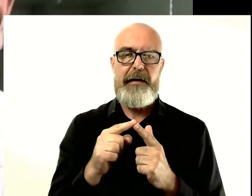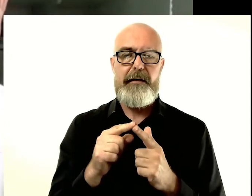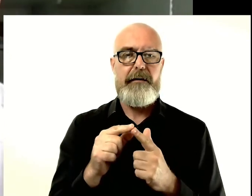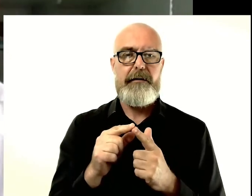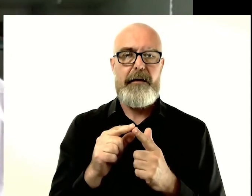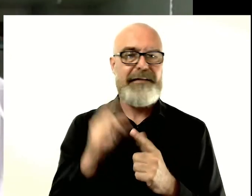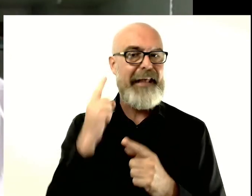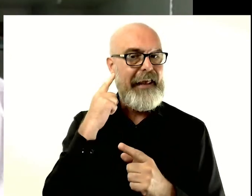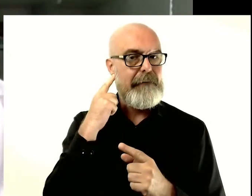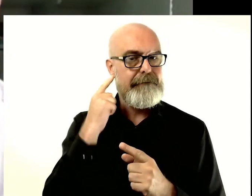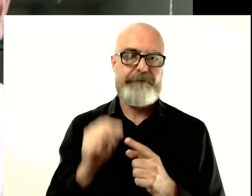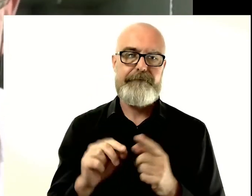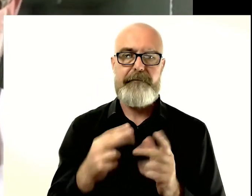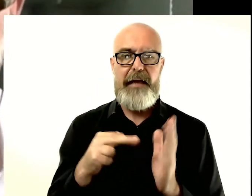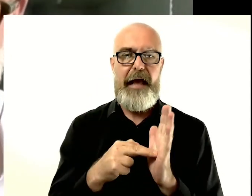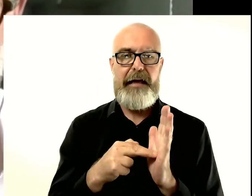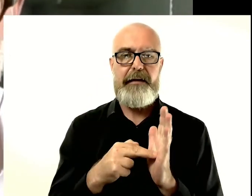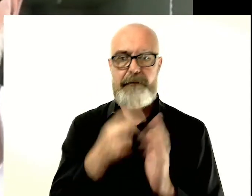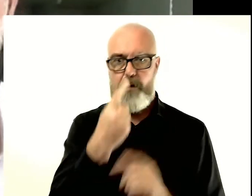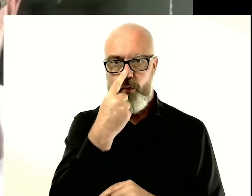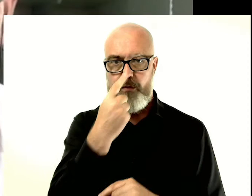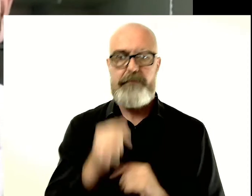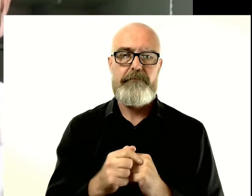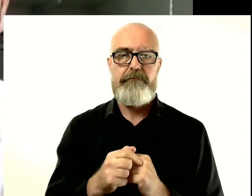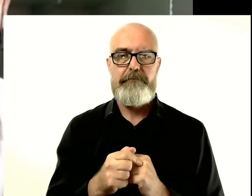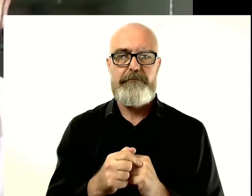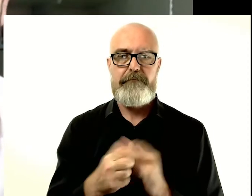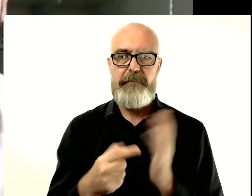anyway